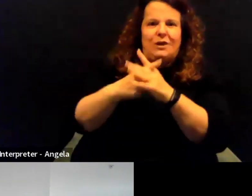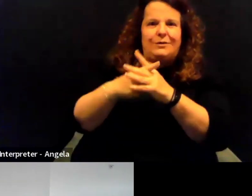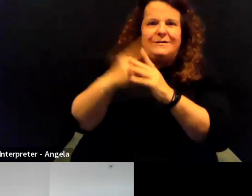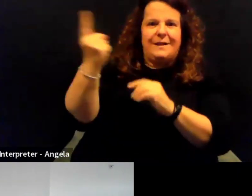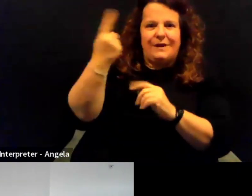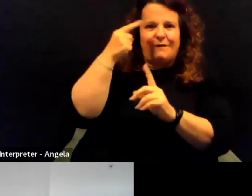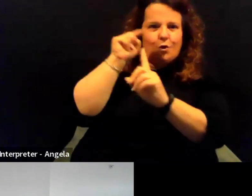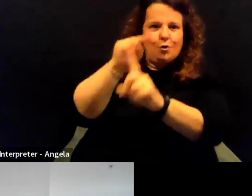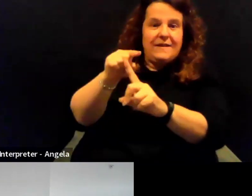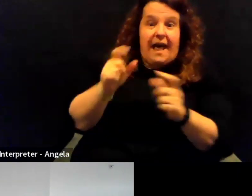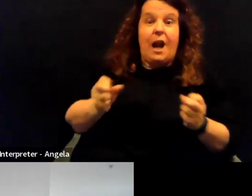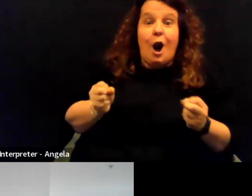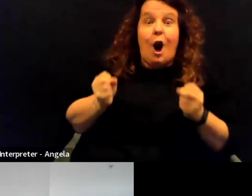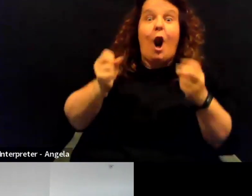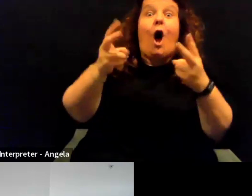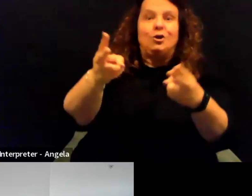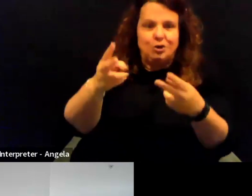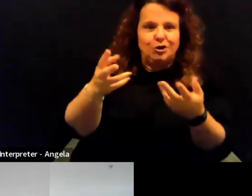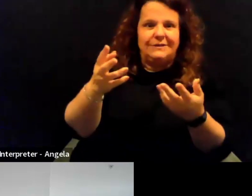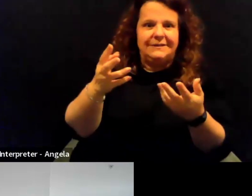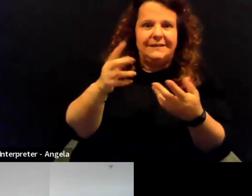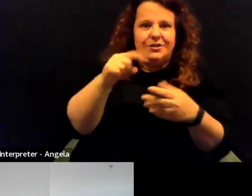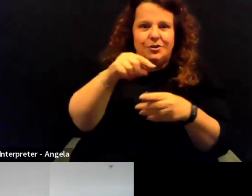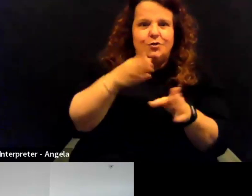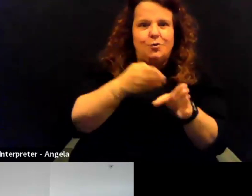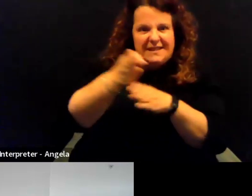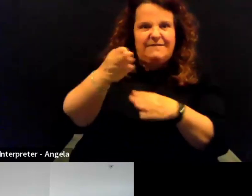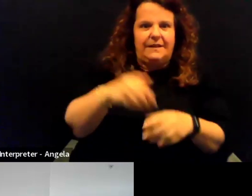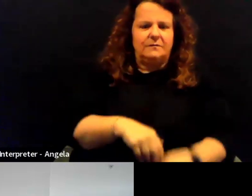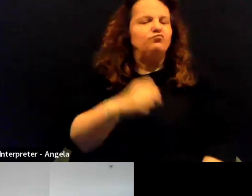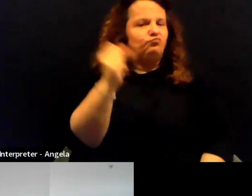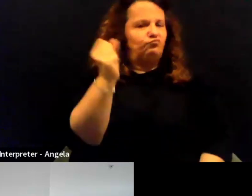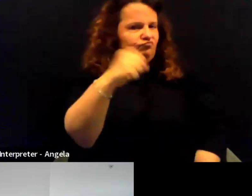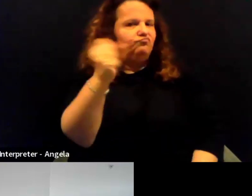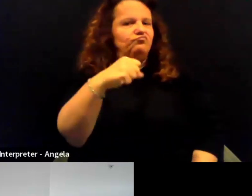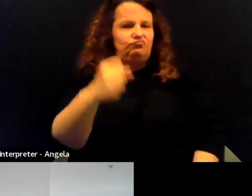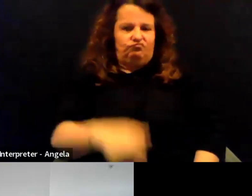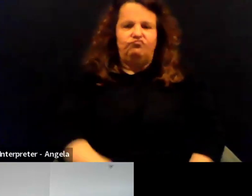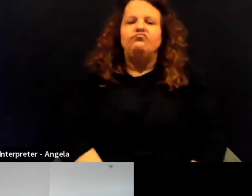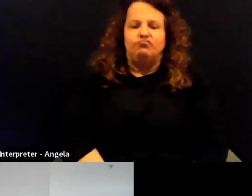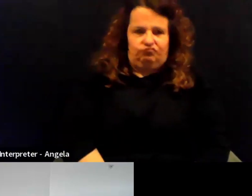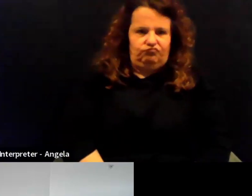that launched you into this area, right? Just like going back to what Sara said before. I love that.